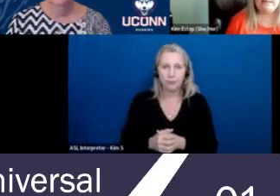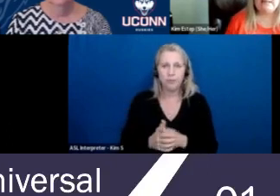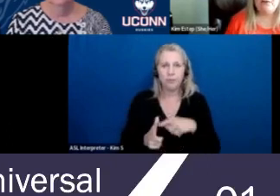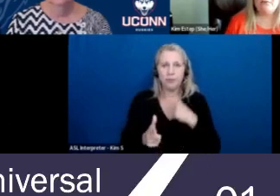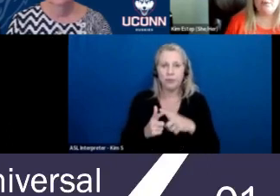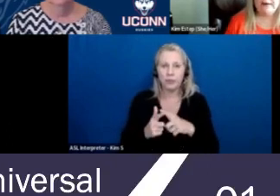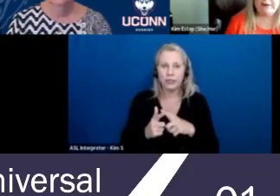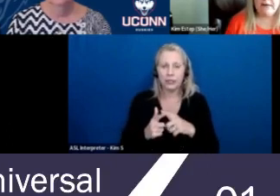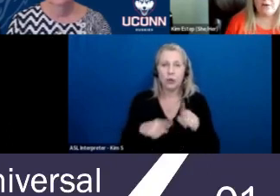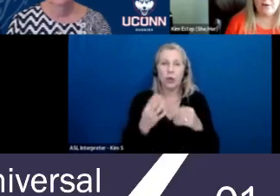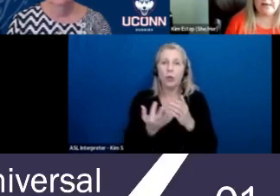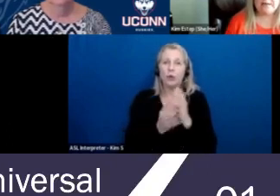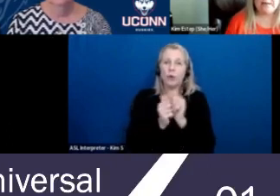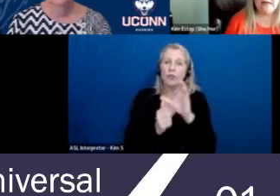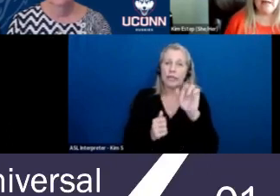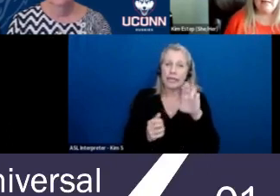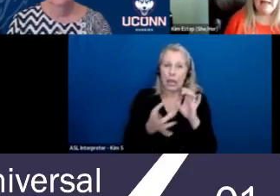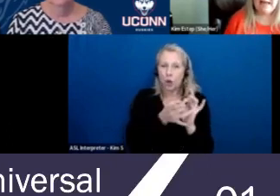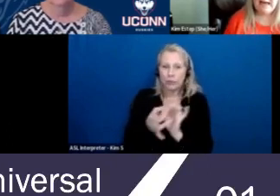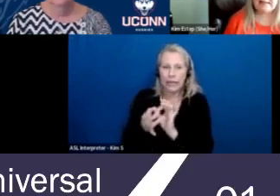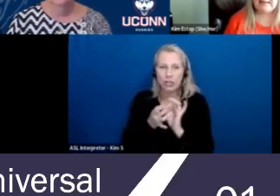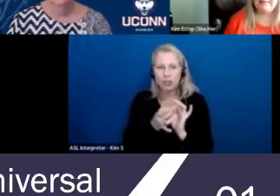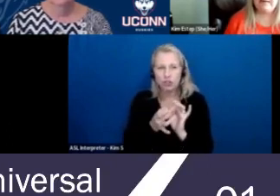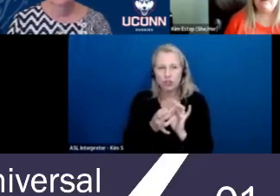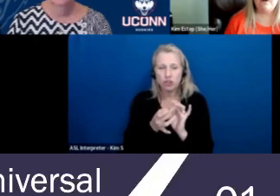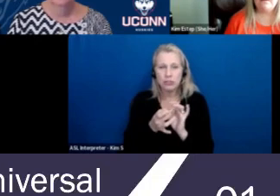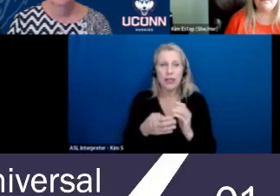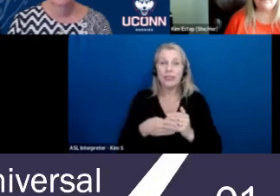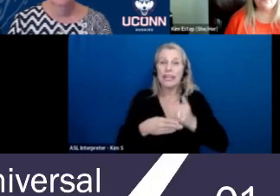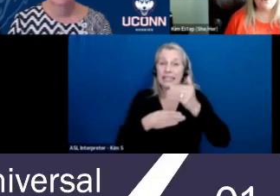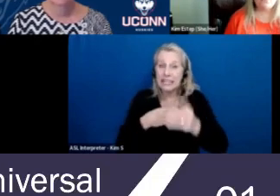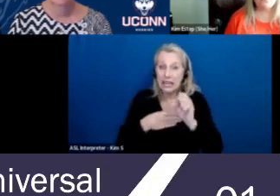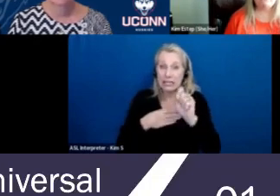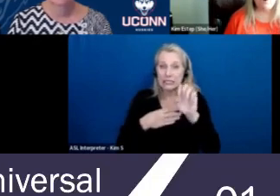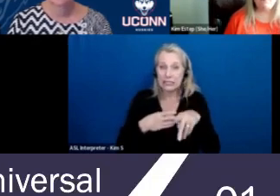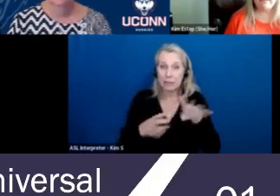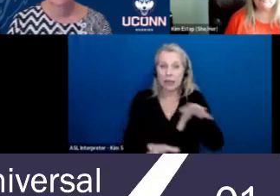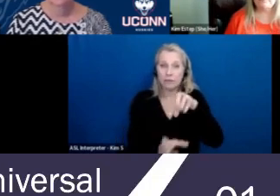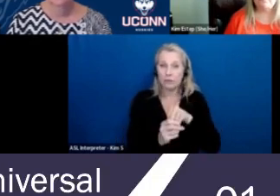continuum around care coordination, that next step involves those moments when